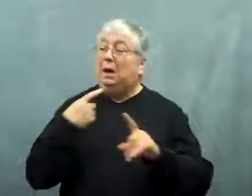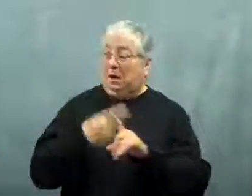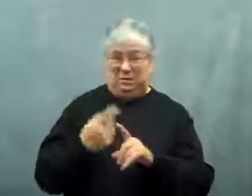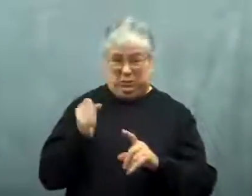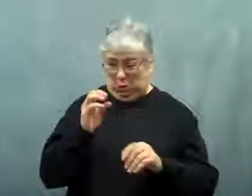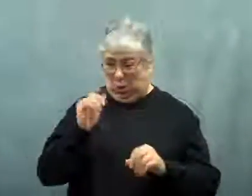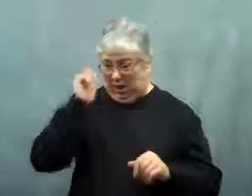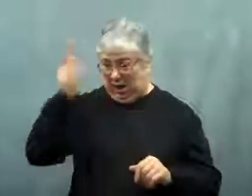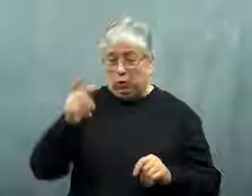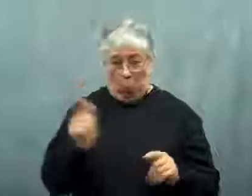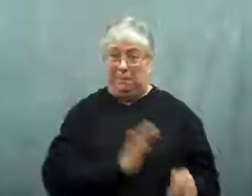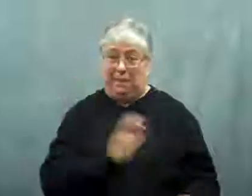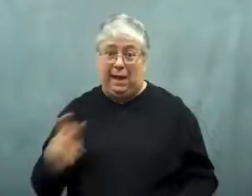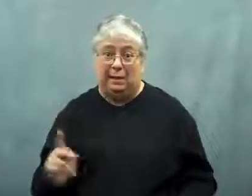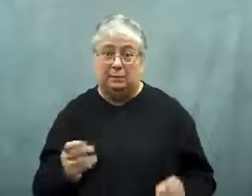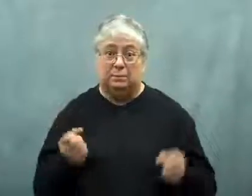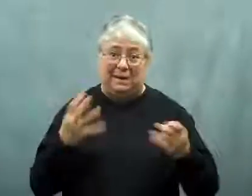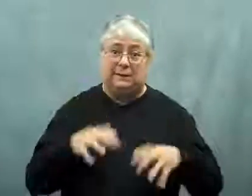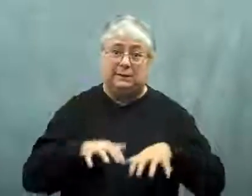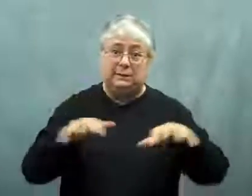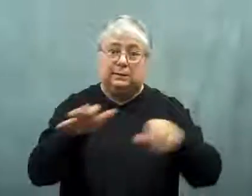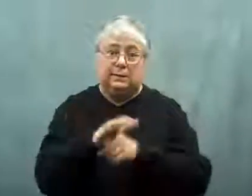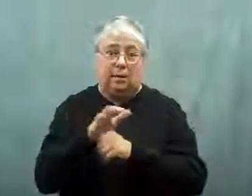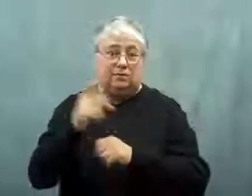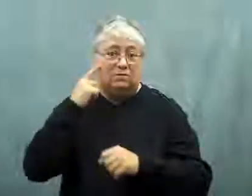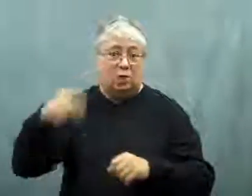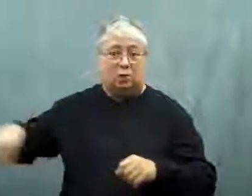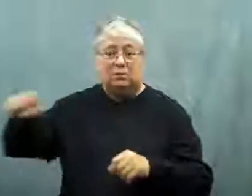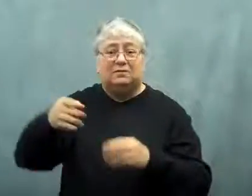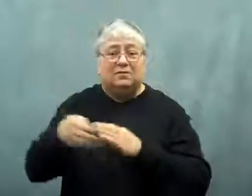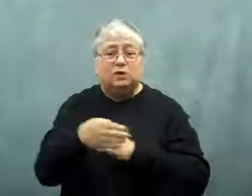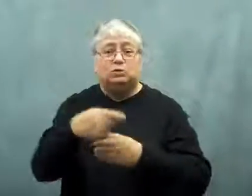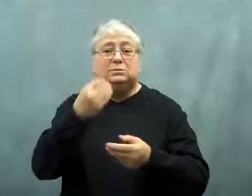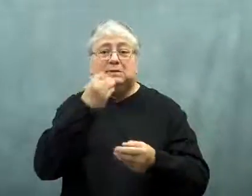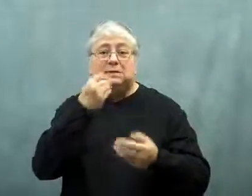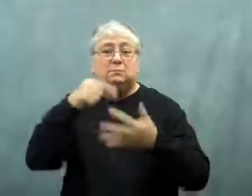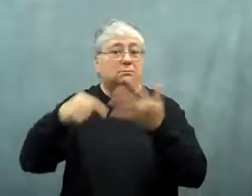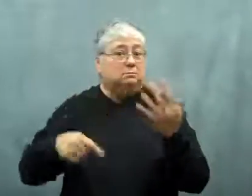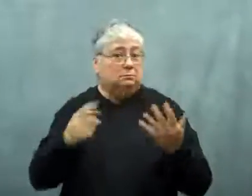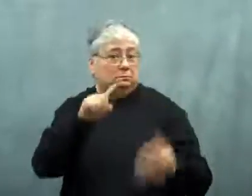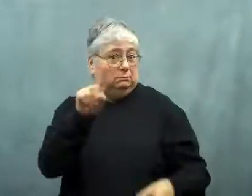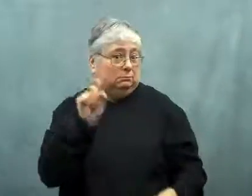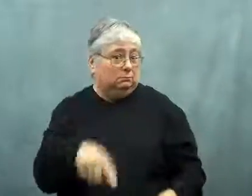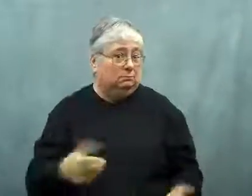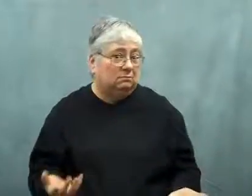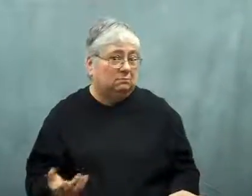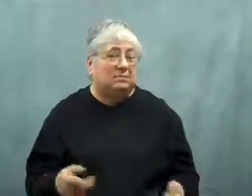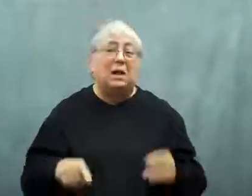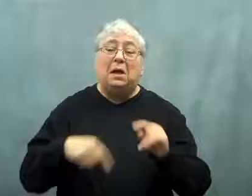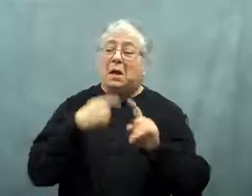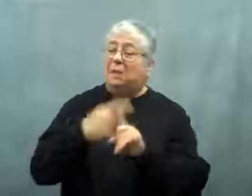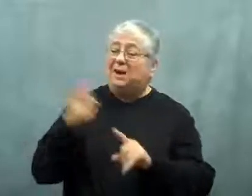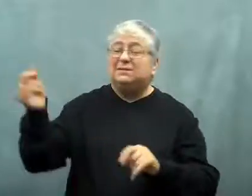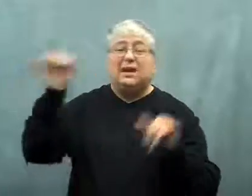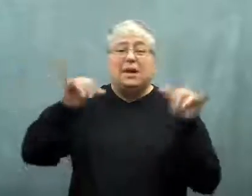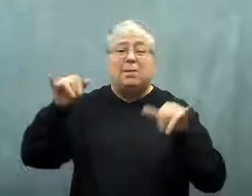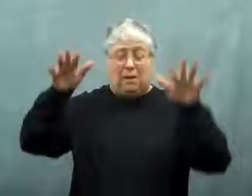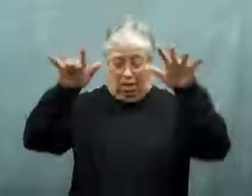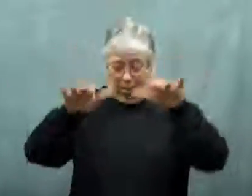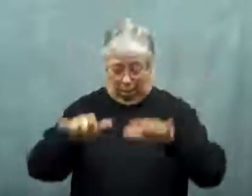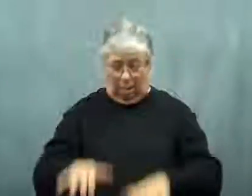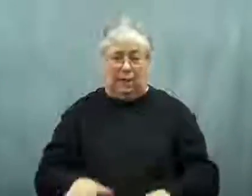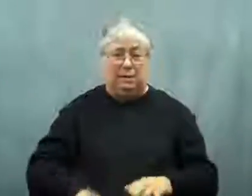It remains to be seen if plankton levels will rebound to the level needed.